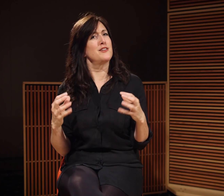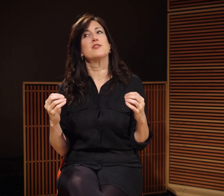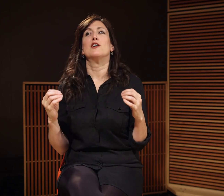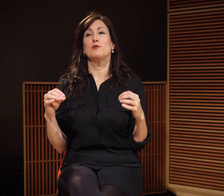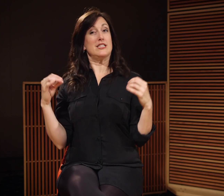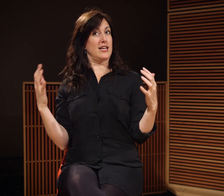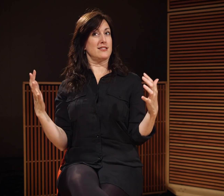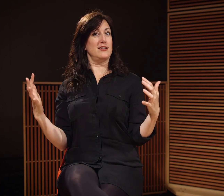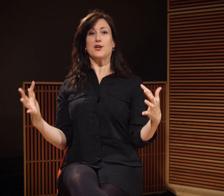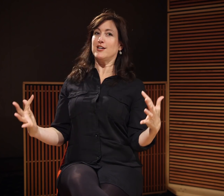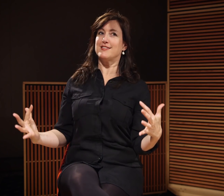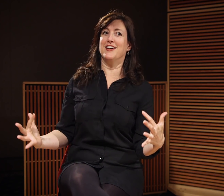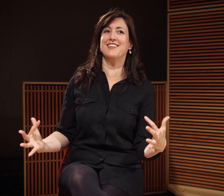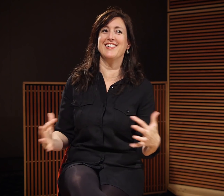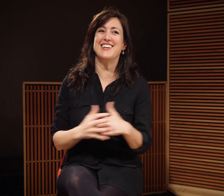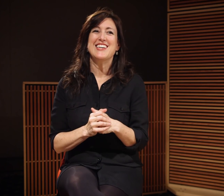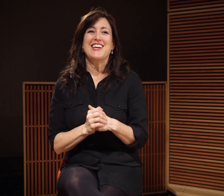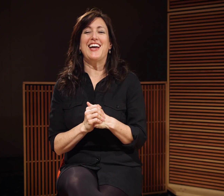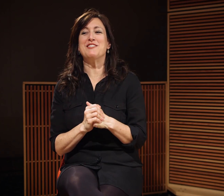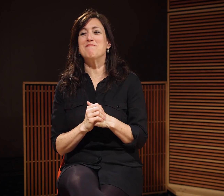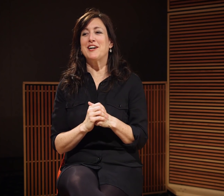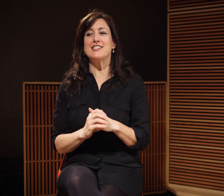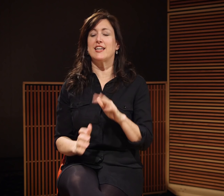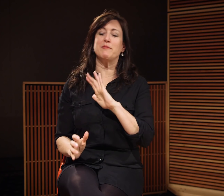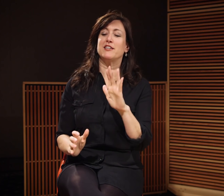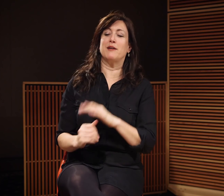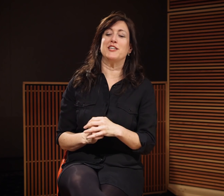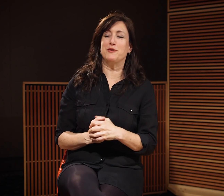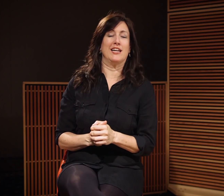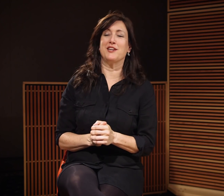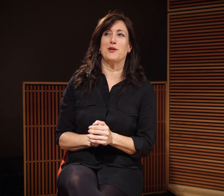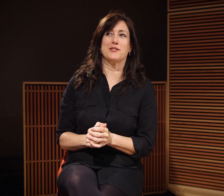has a lot of really sexy songs. And Mary said, "I'm not doing any of those."